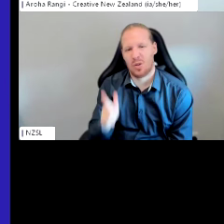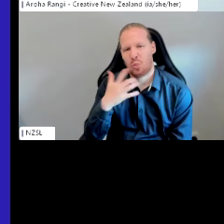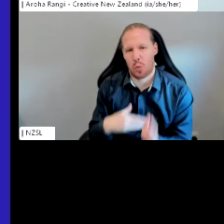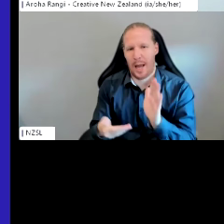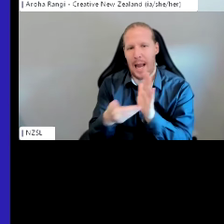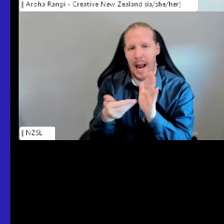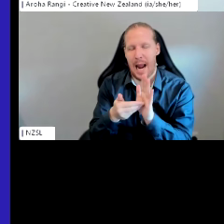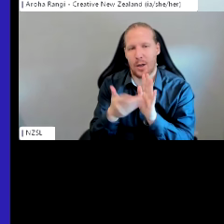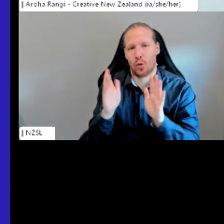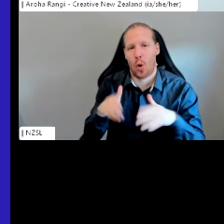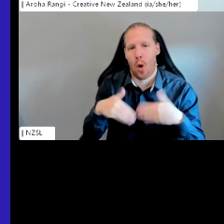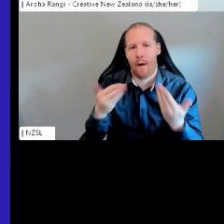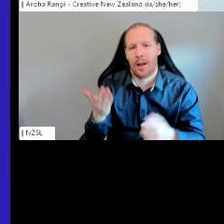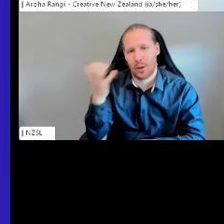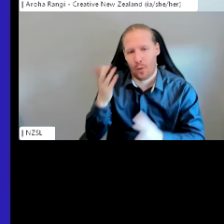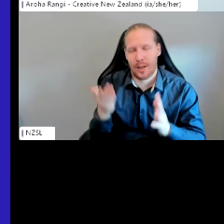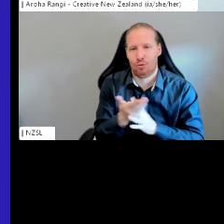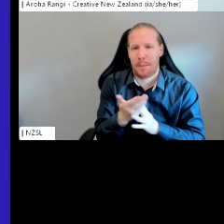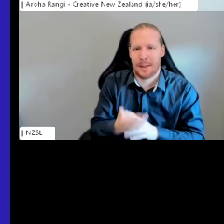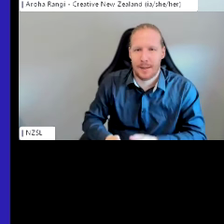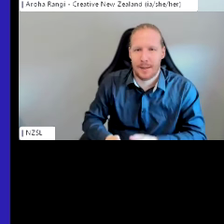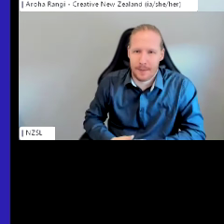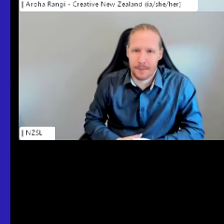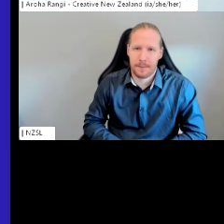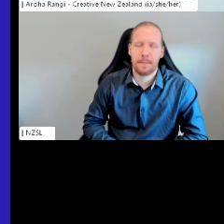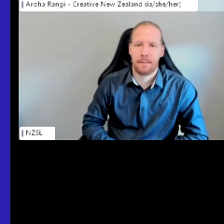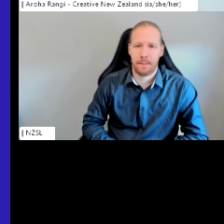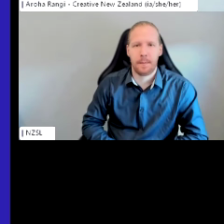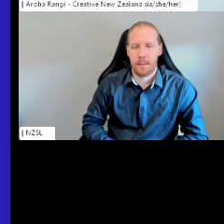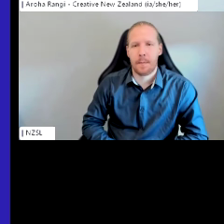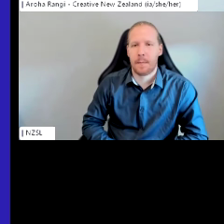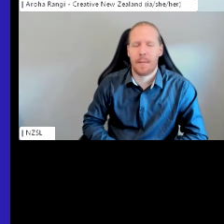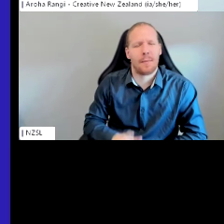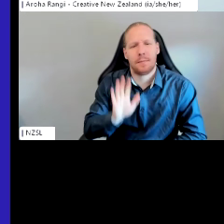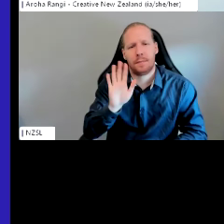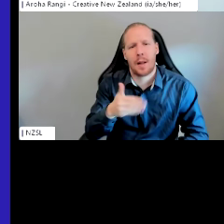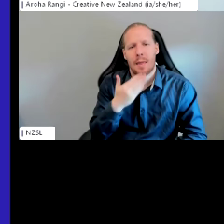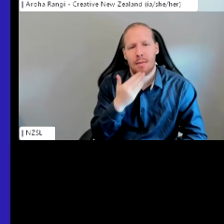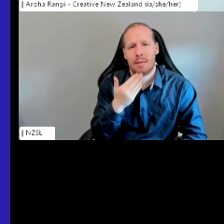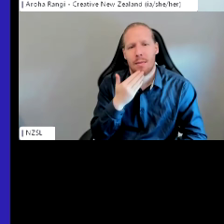offer. Sorry to have interrupted you. Not at all. Thank you very much. It's a very generous offer.